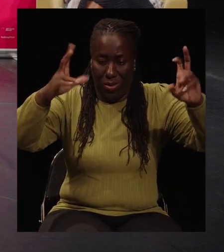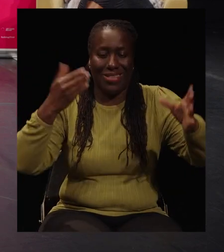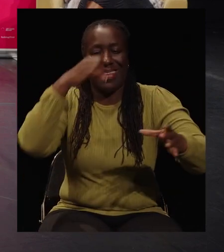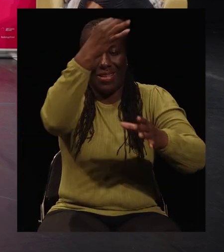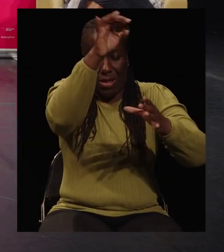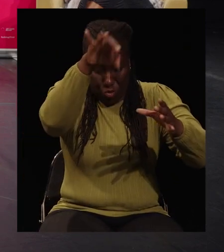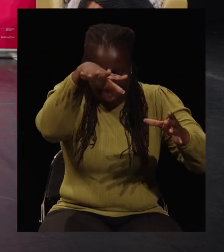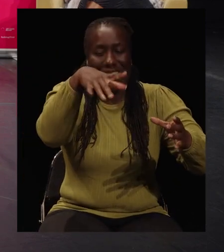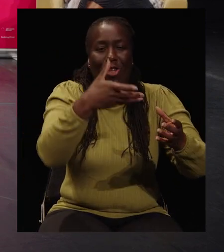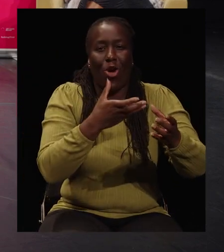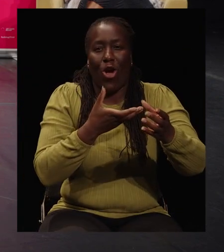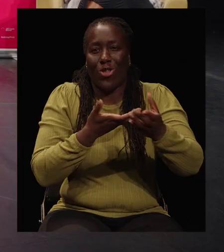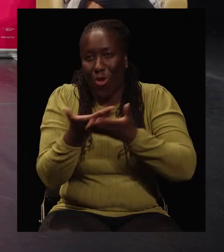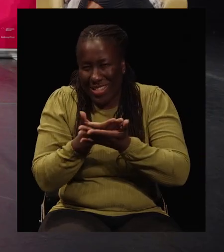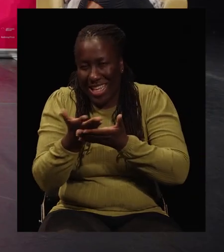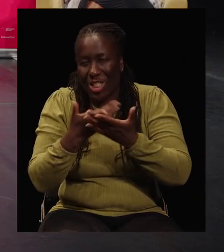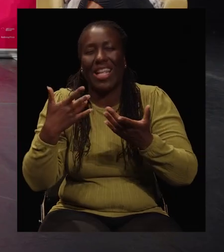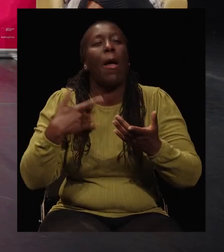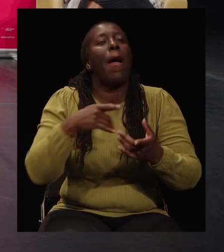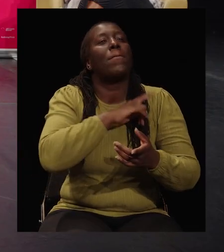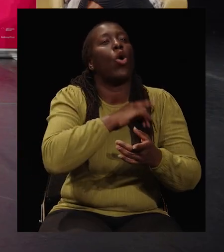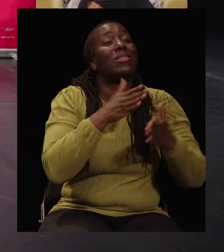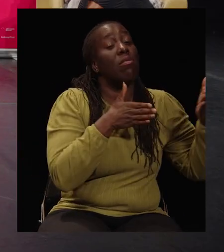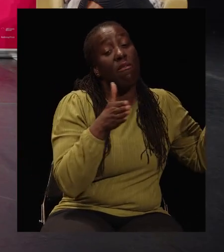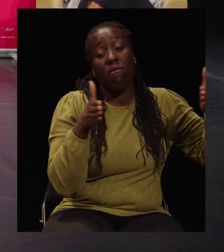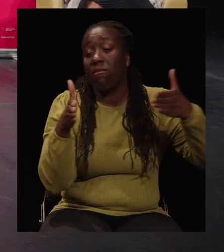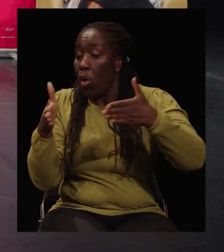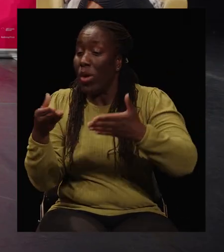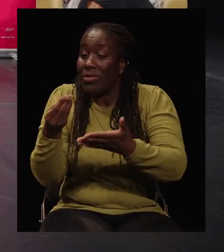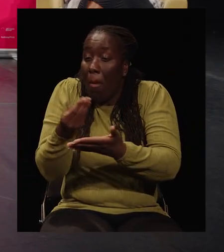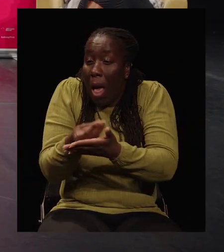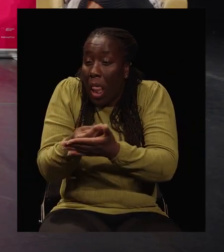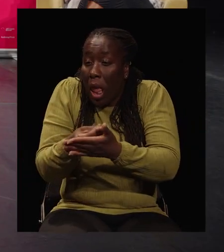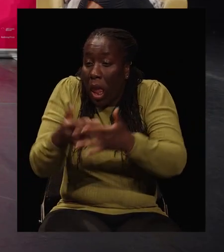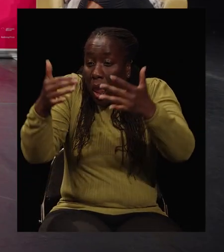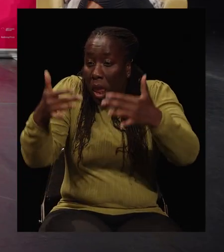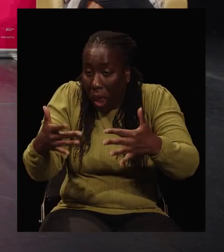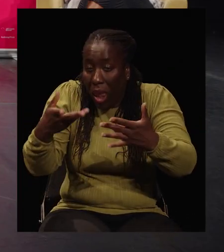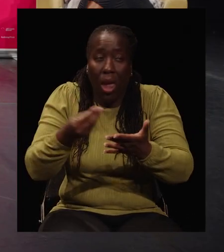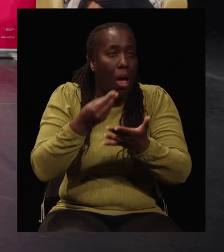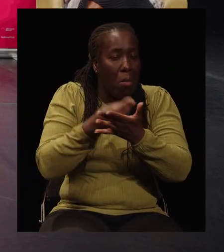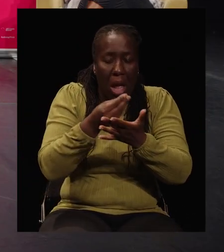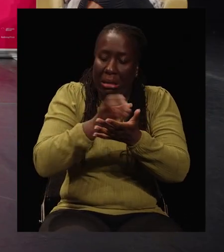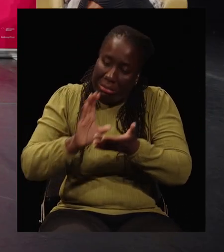it feels so much oriented towards economic kind of value and economic contribution to society.